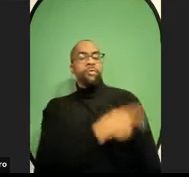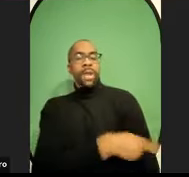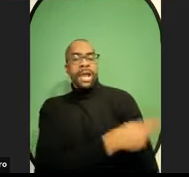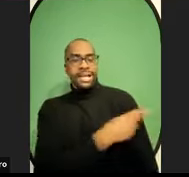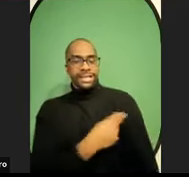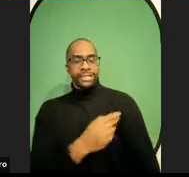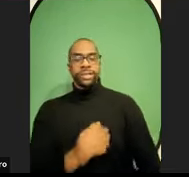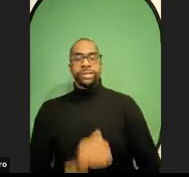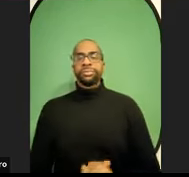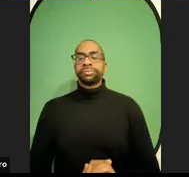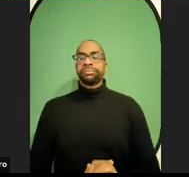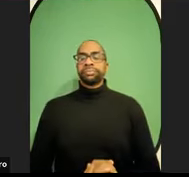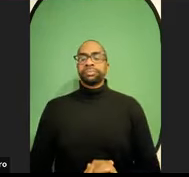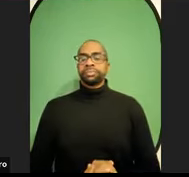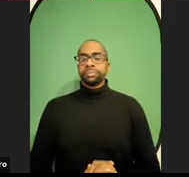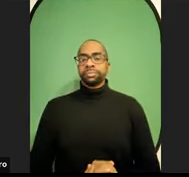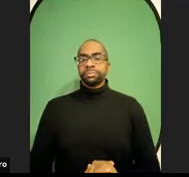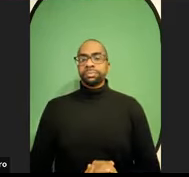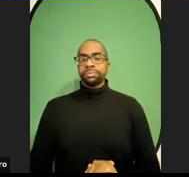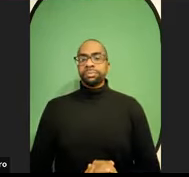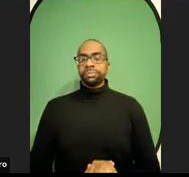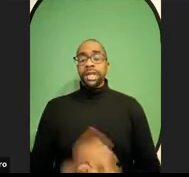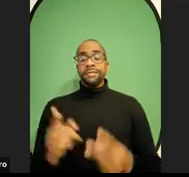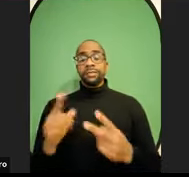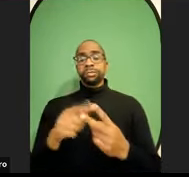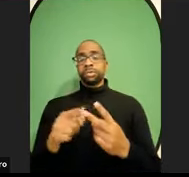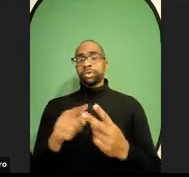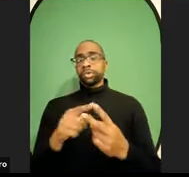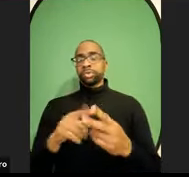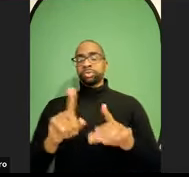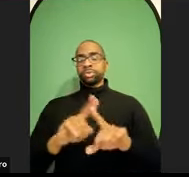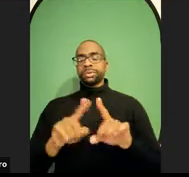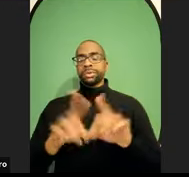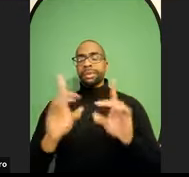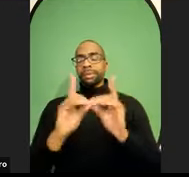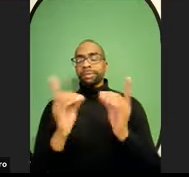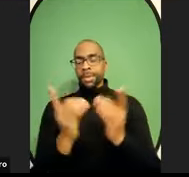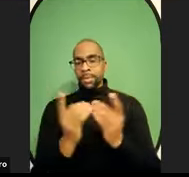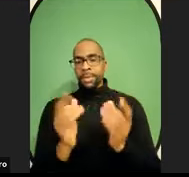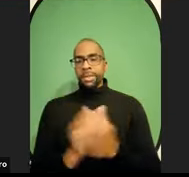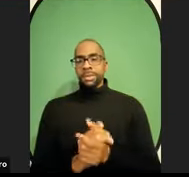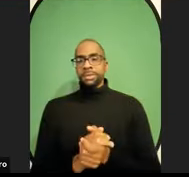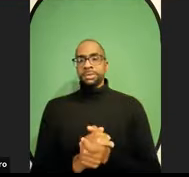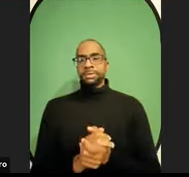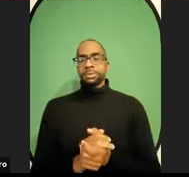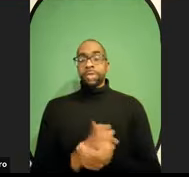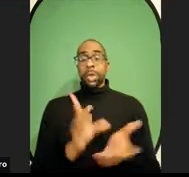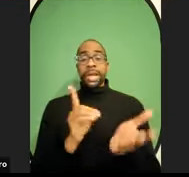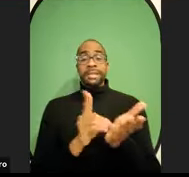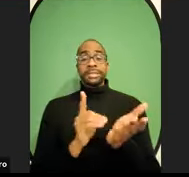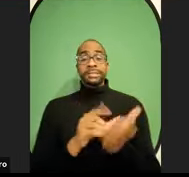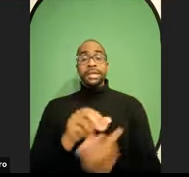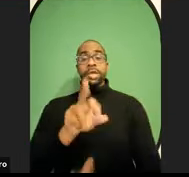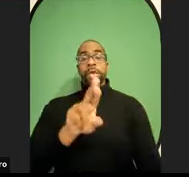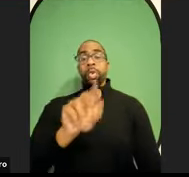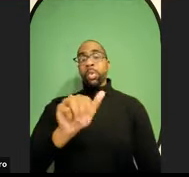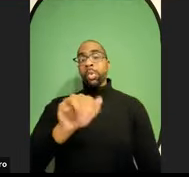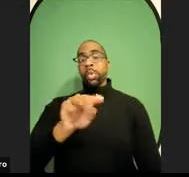clinical time is divided between the Pediatric intensive care unit and Pediatric intensive care unit, and the congenital. cardiac intensive care